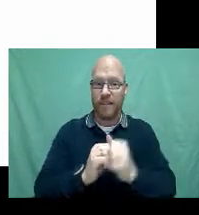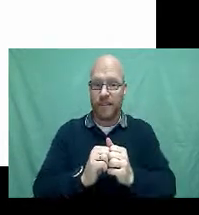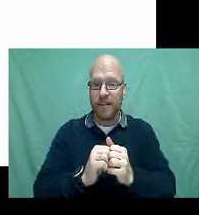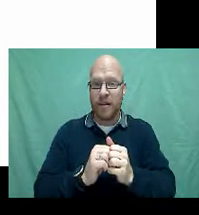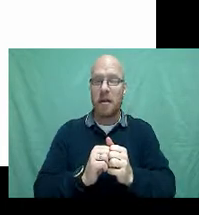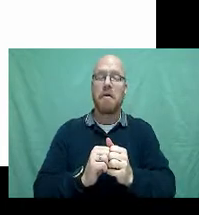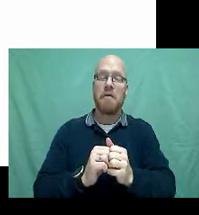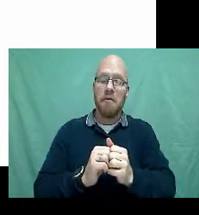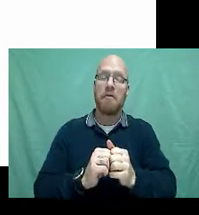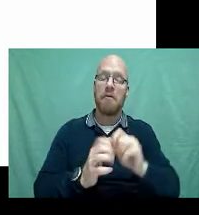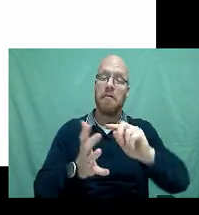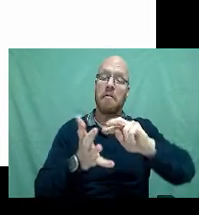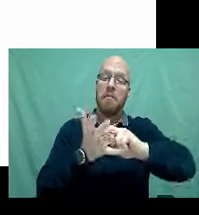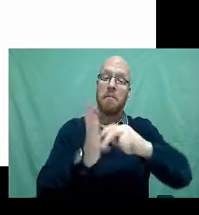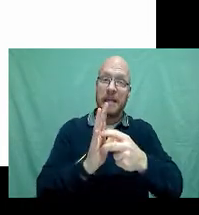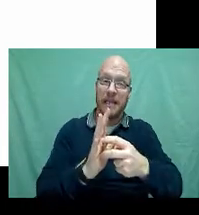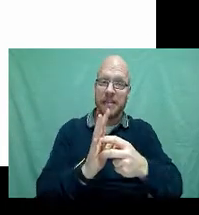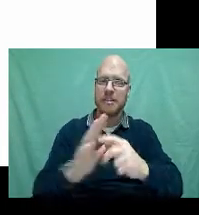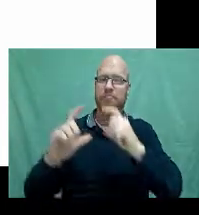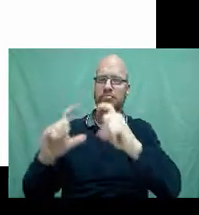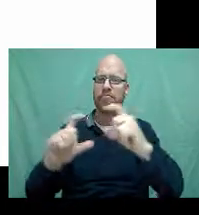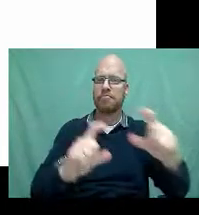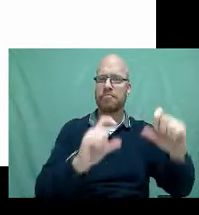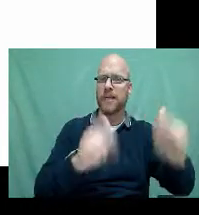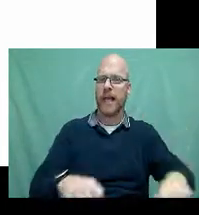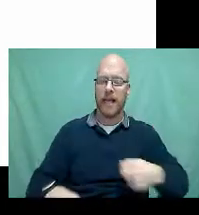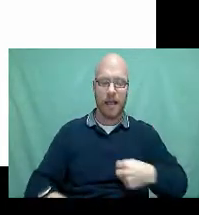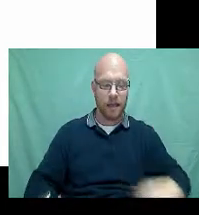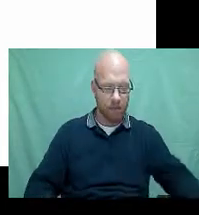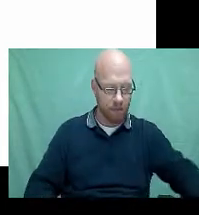And then 49 has a square root, and that's 7.